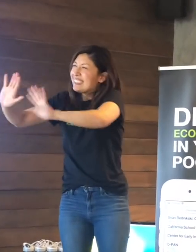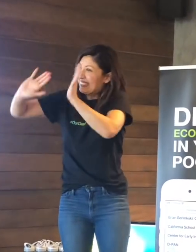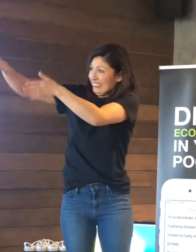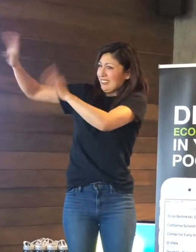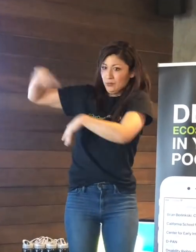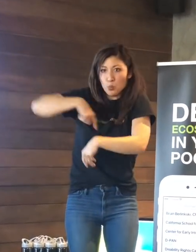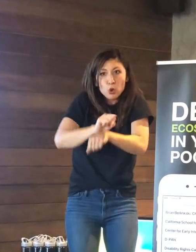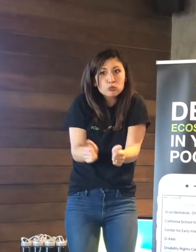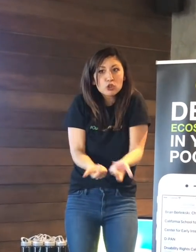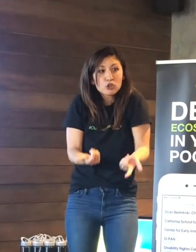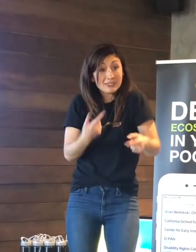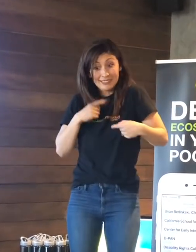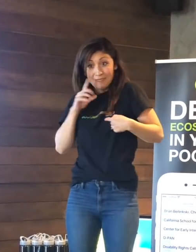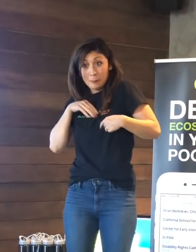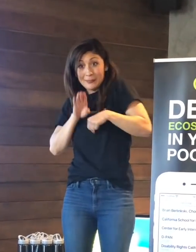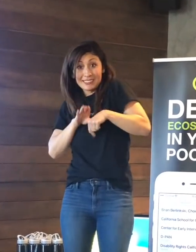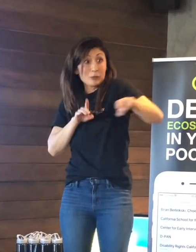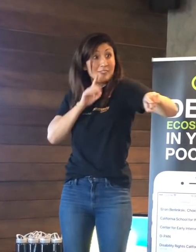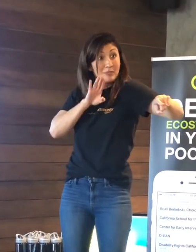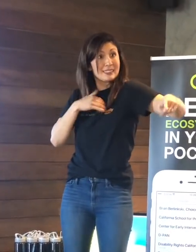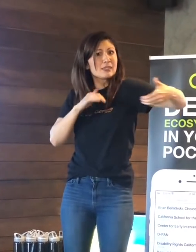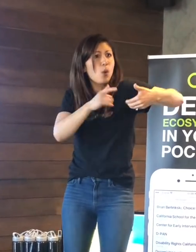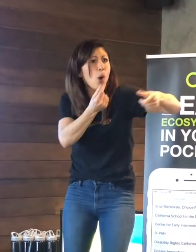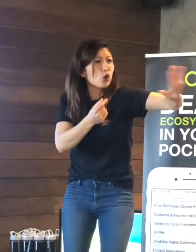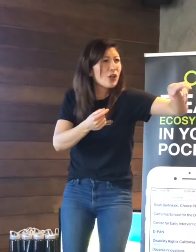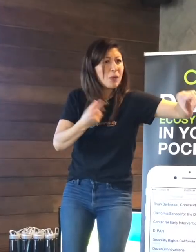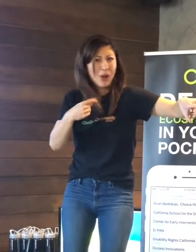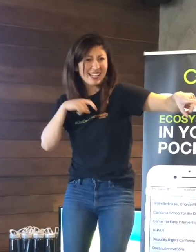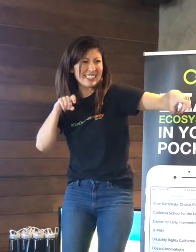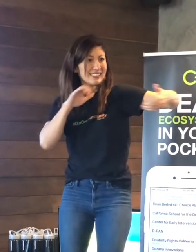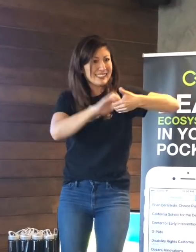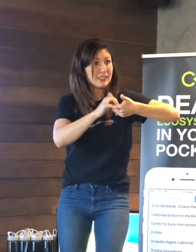Instead, let's look at each other and work together. Put two Deaf-owned businesses together to talk about their needs